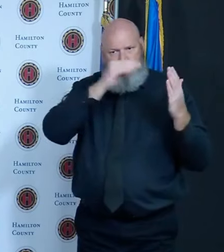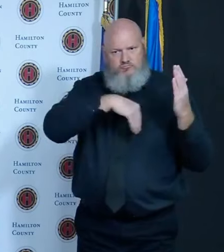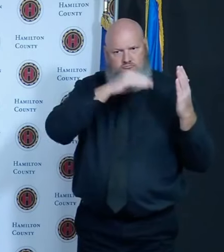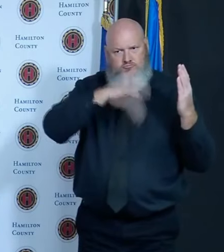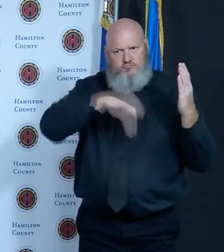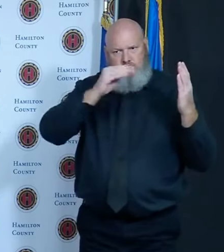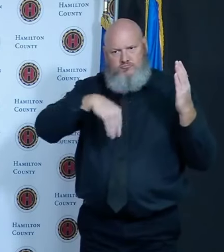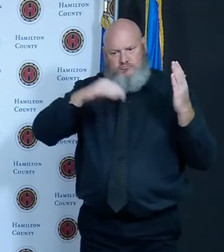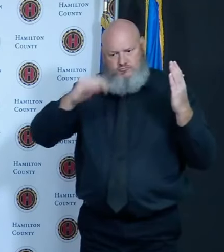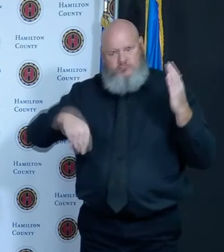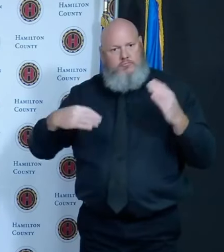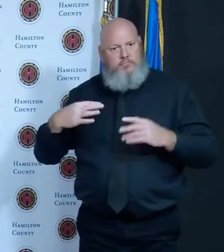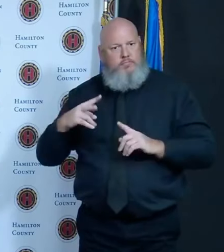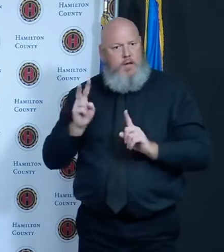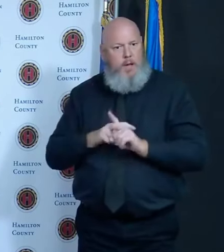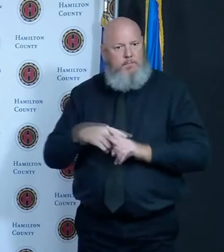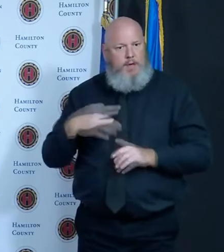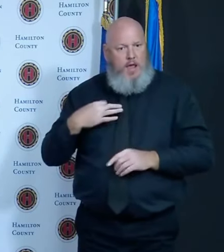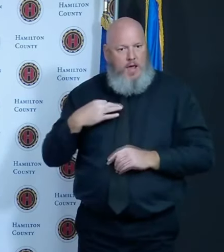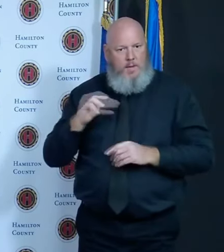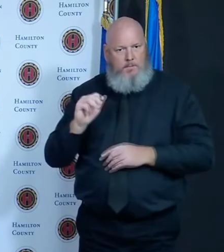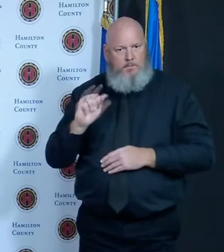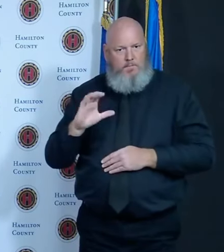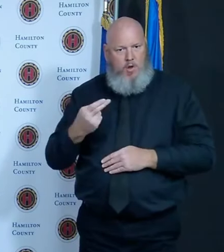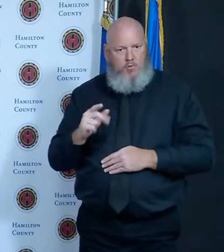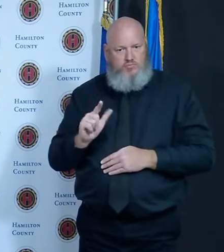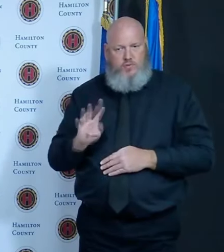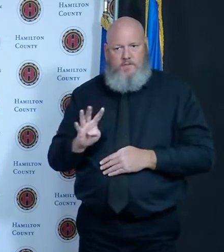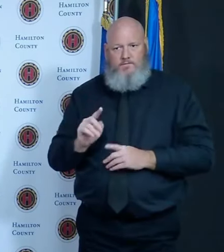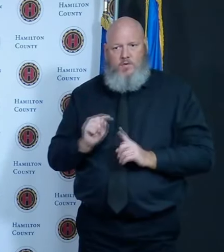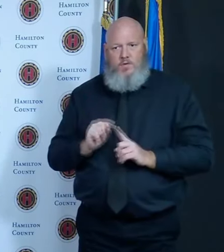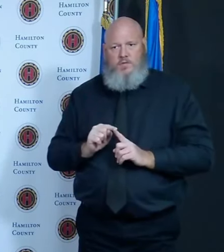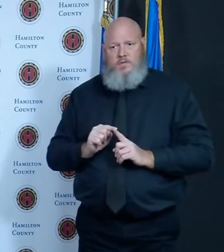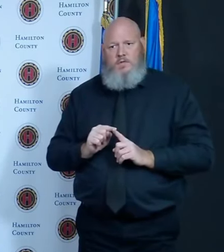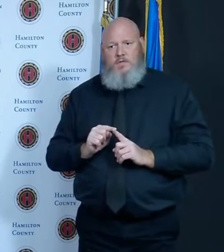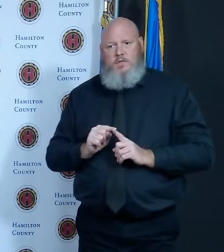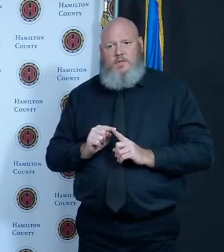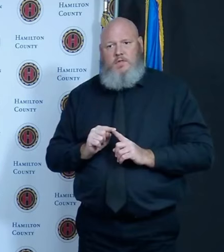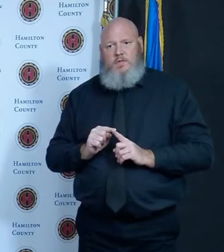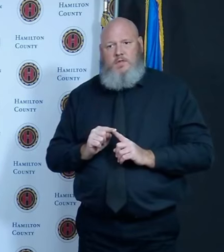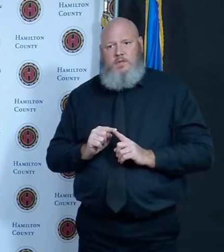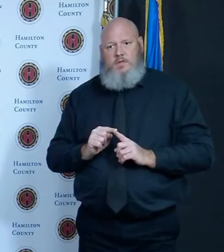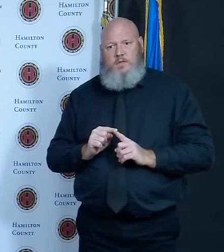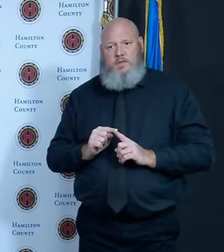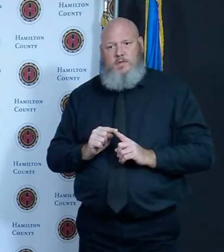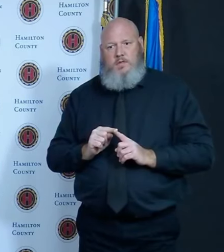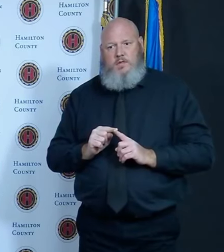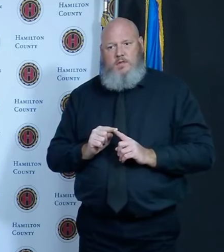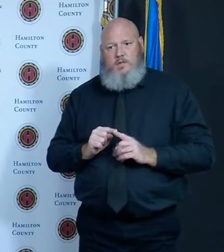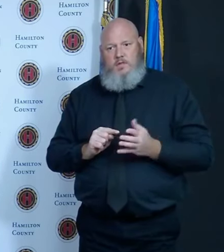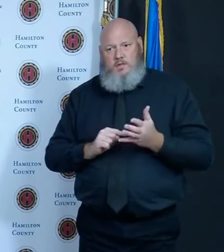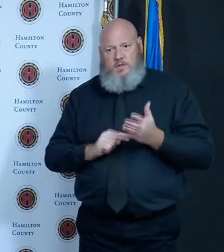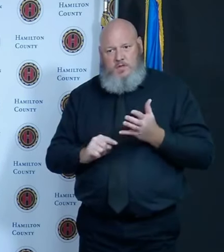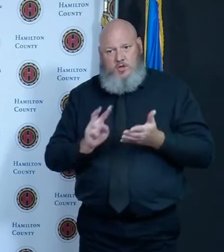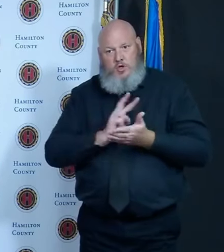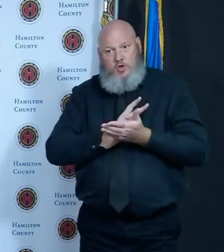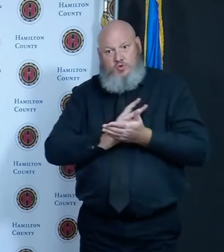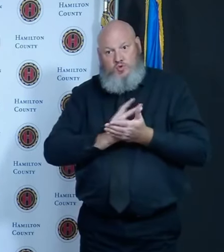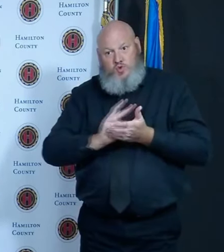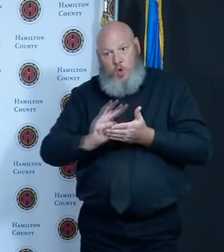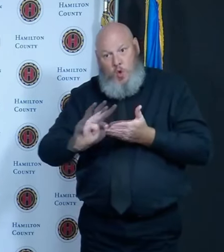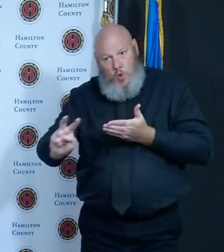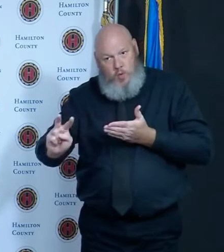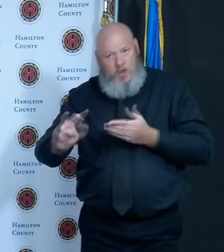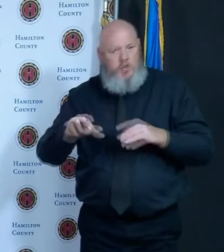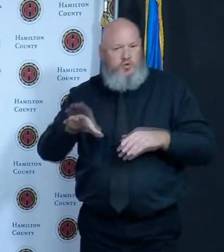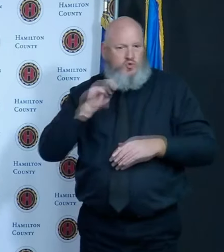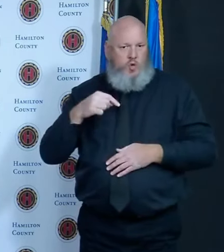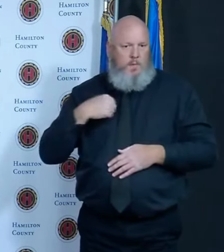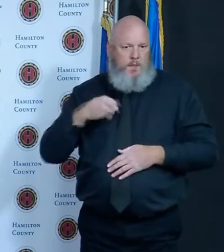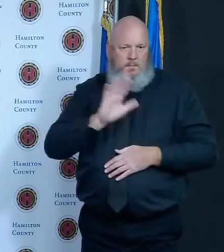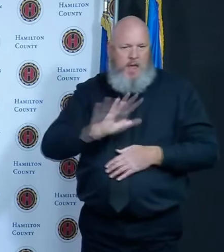full week of April to get that application completed and through the system